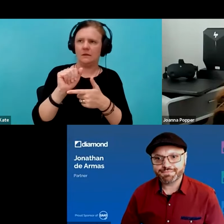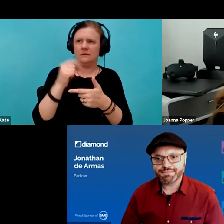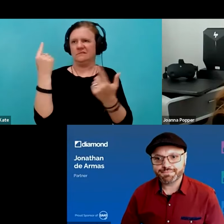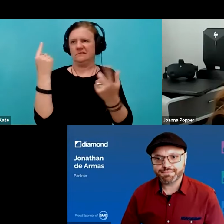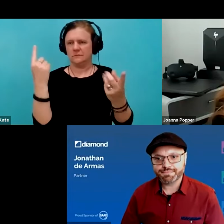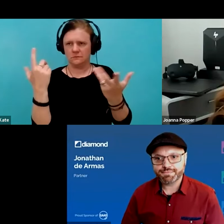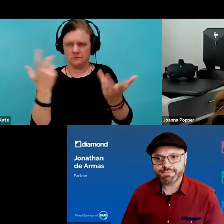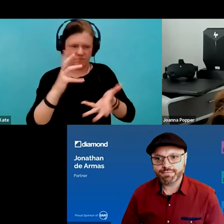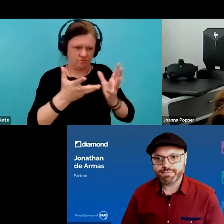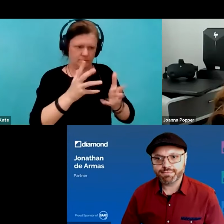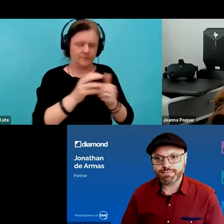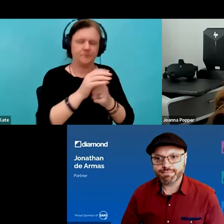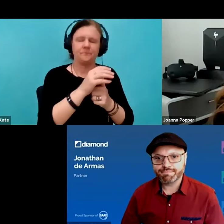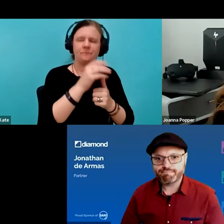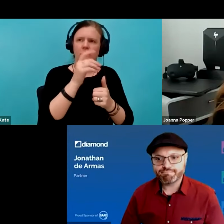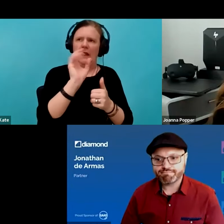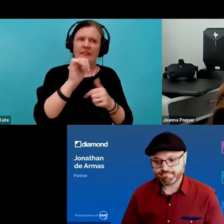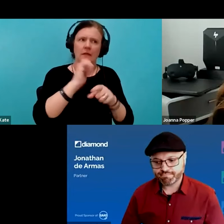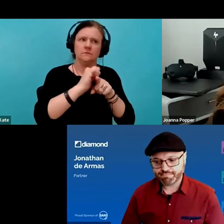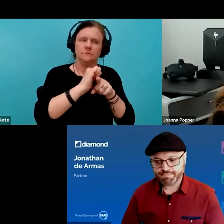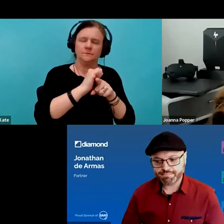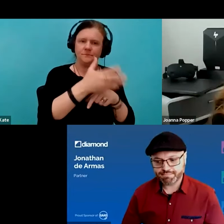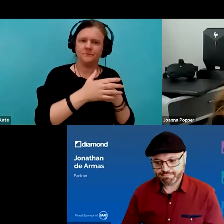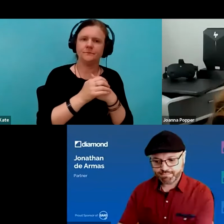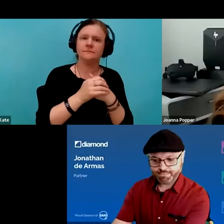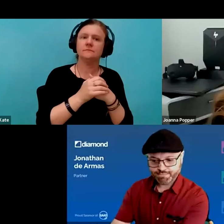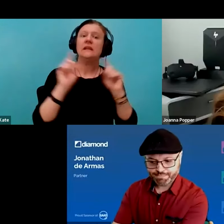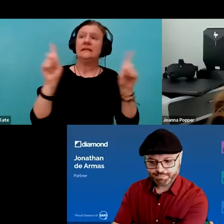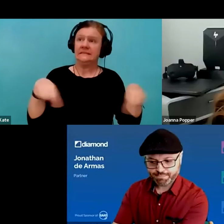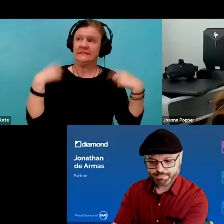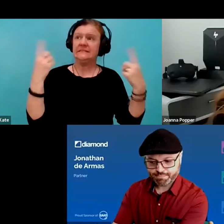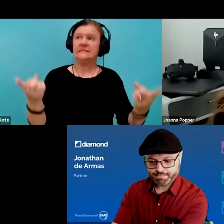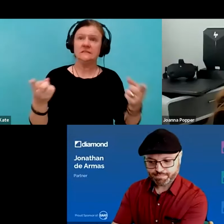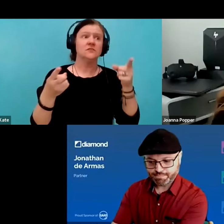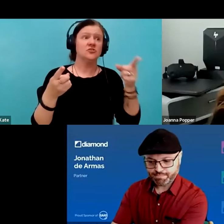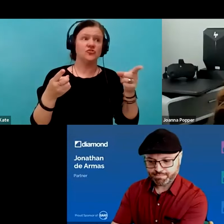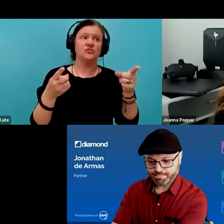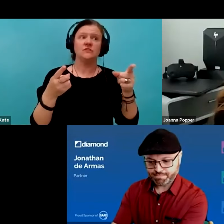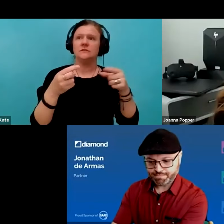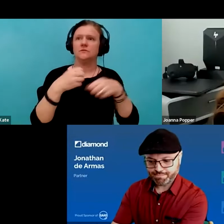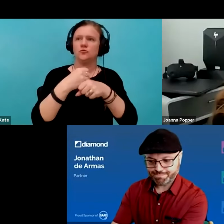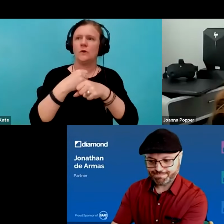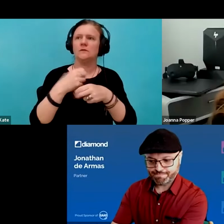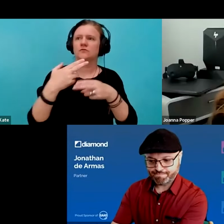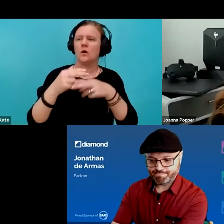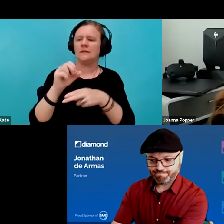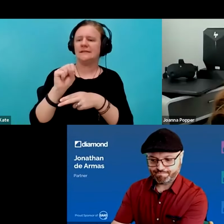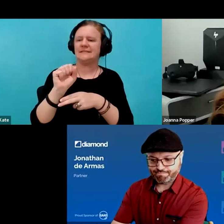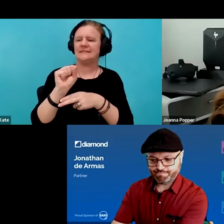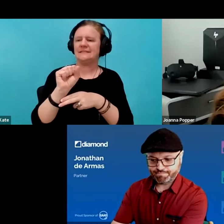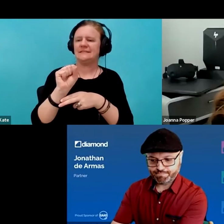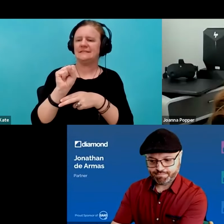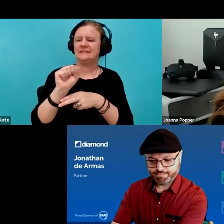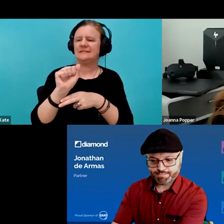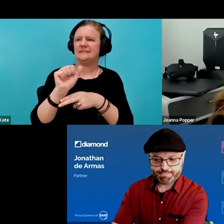Joanna Popper: You know with Alzheimer's or Mac Miller degeneration and since the She's gone on, they just created a SAS product they're in, you know, hundreds of look